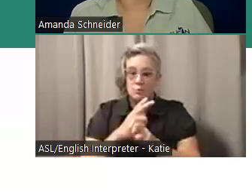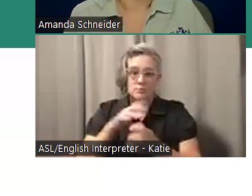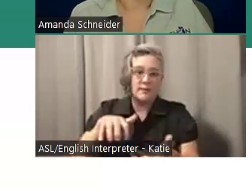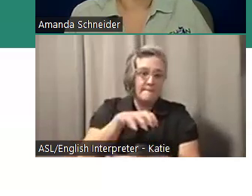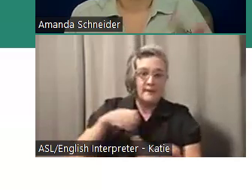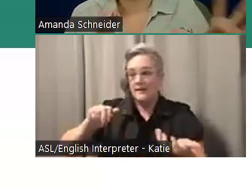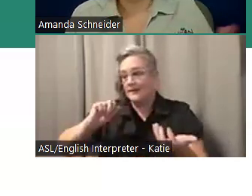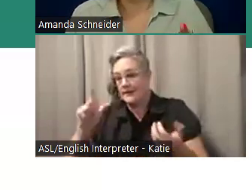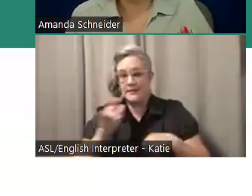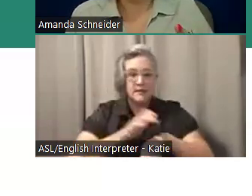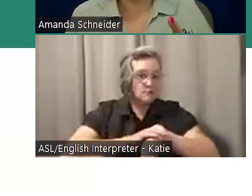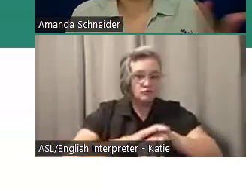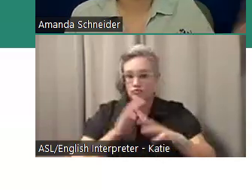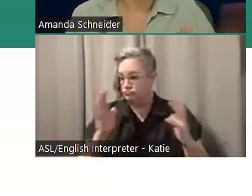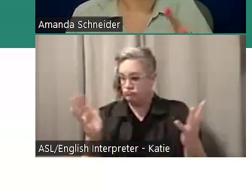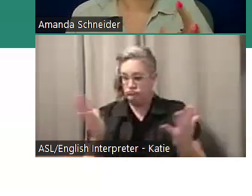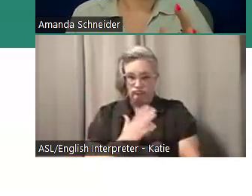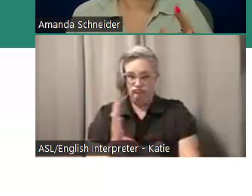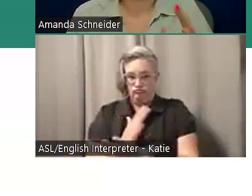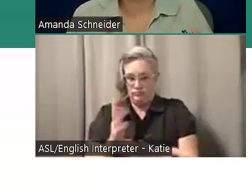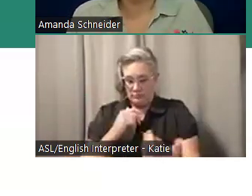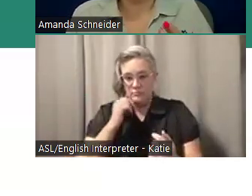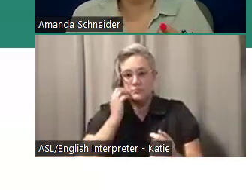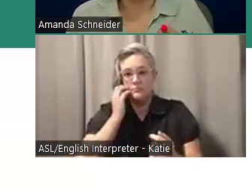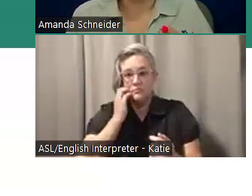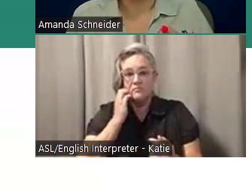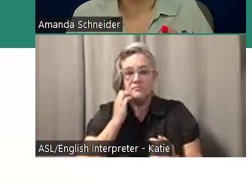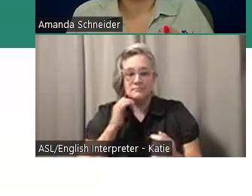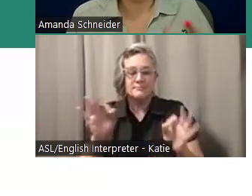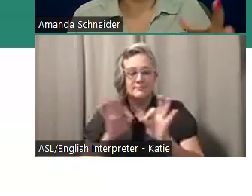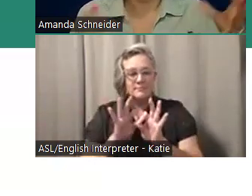Um, so, just want to make sure that we… we're using that idea of